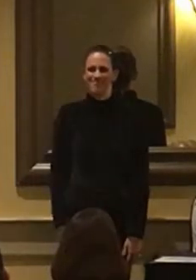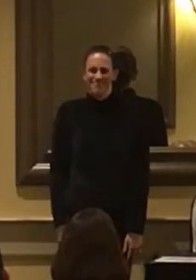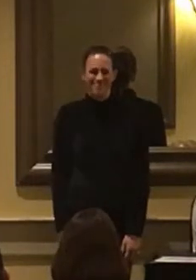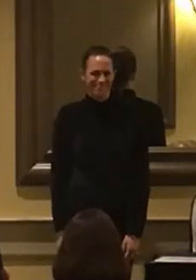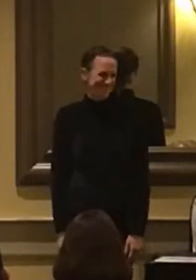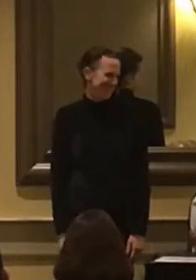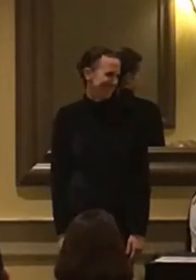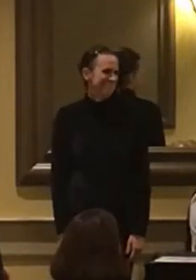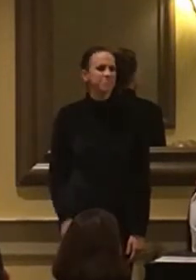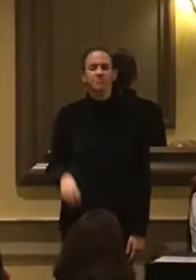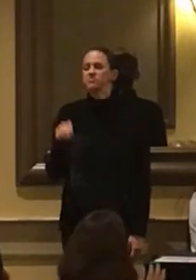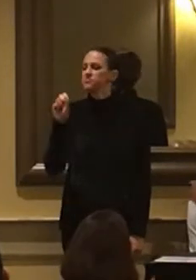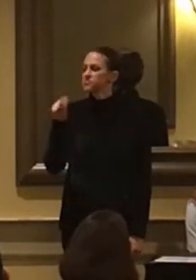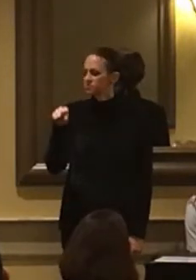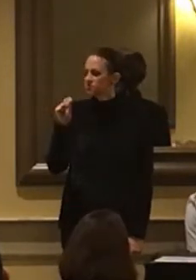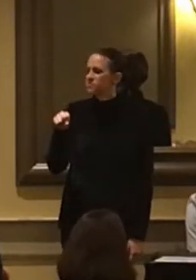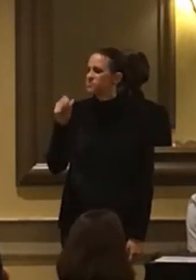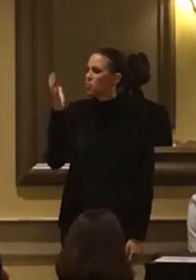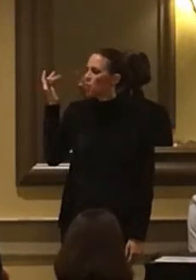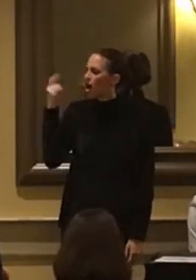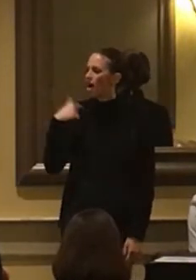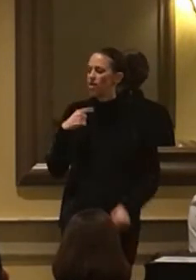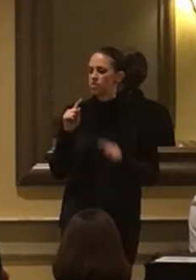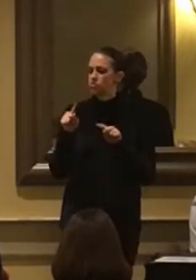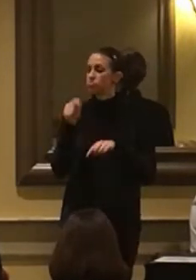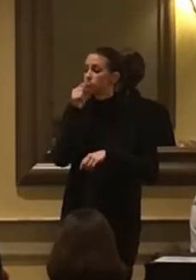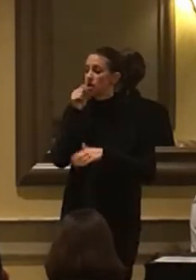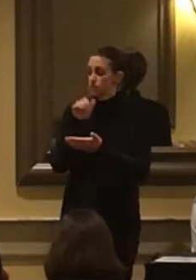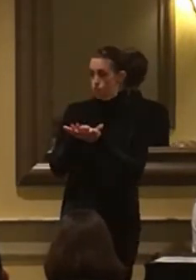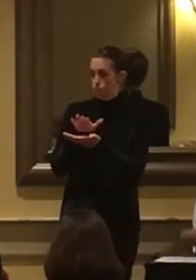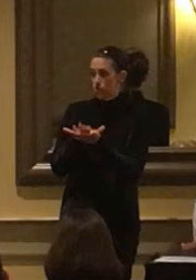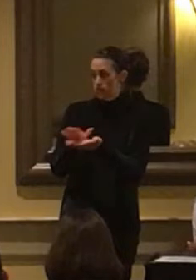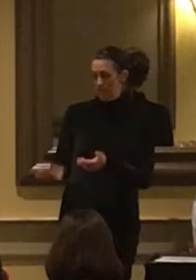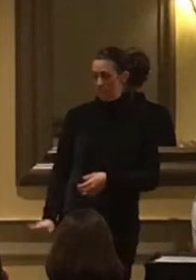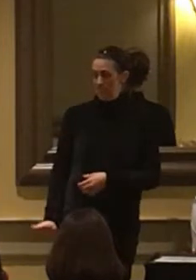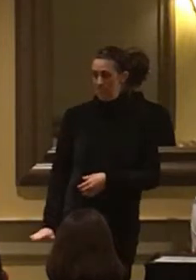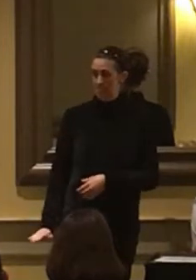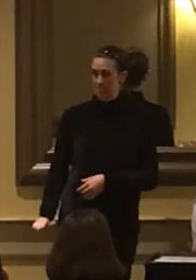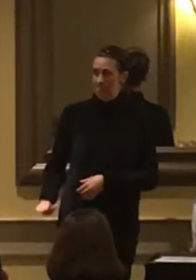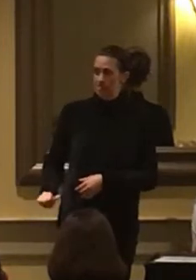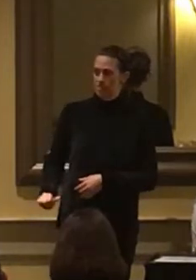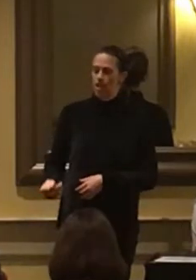Yeah, 'cause I went to like a private school in the beginning and we had to like get our own FM system